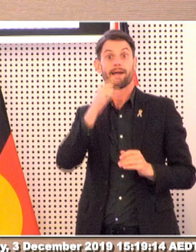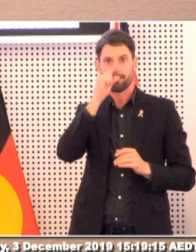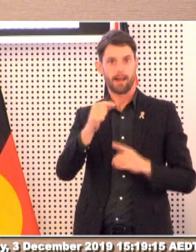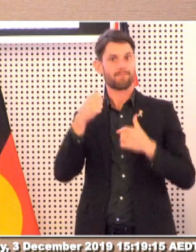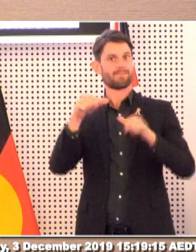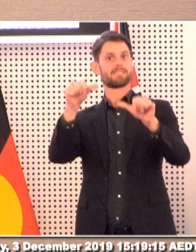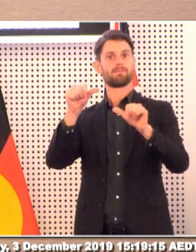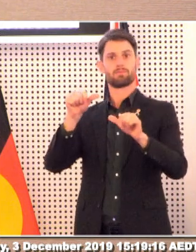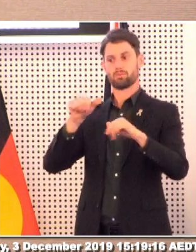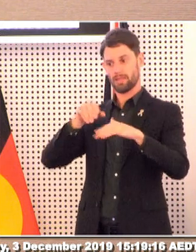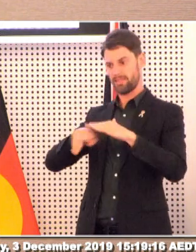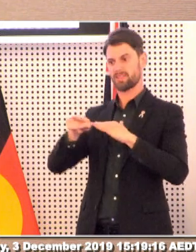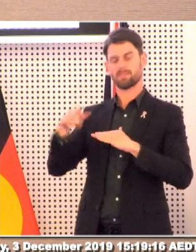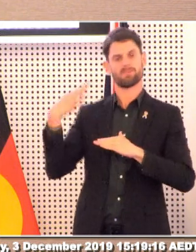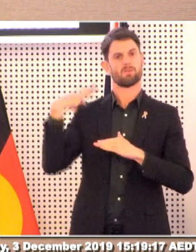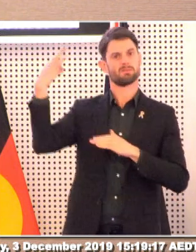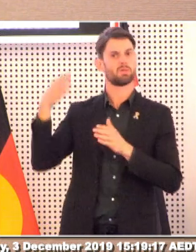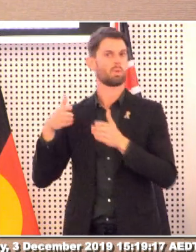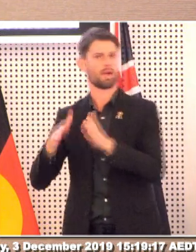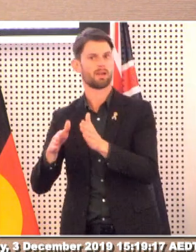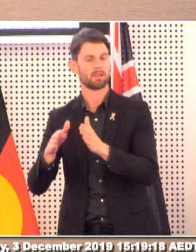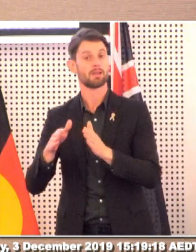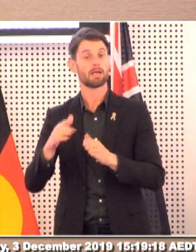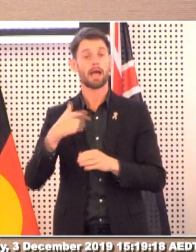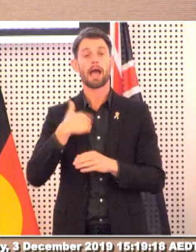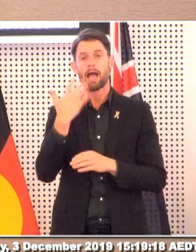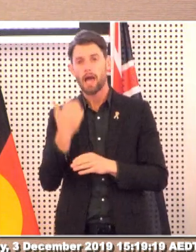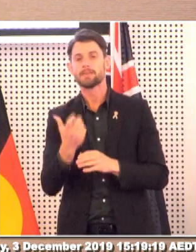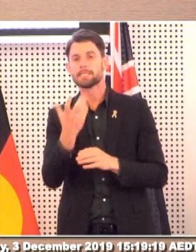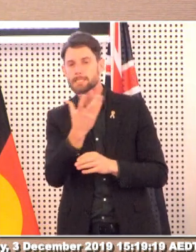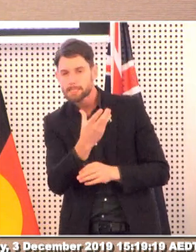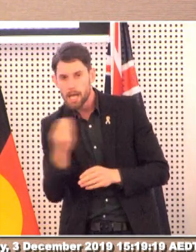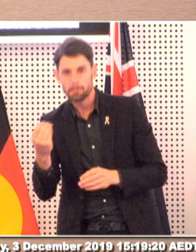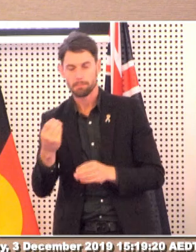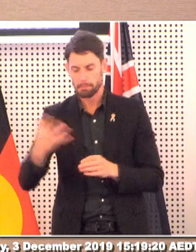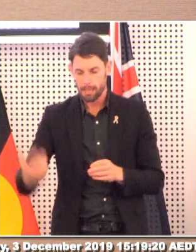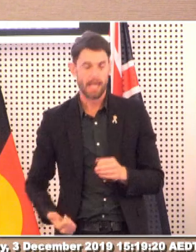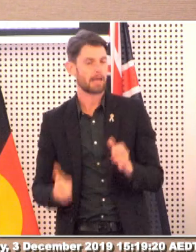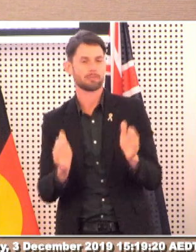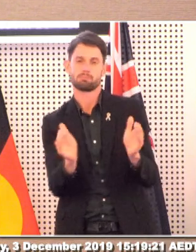our Community Visitors, and we do have a small paid workforce but it is very small.